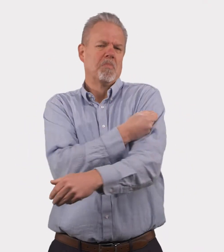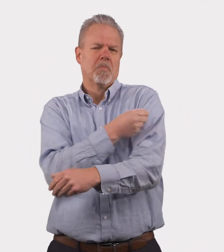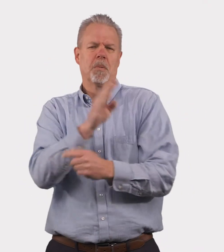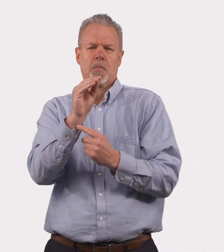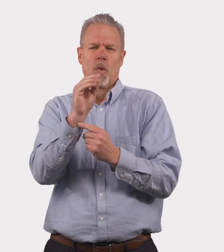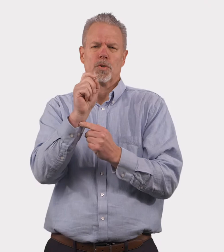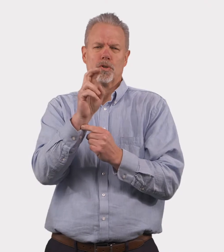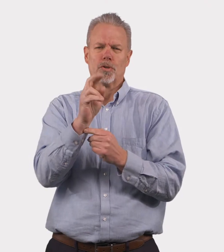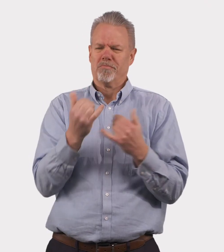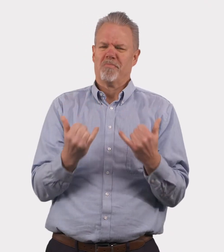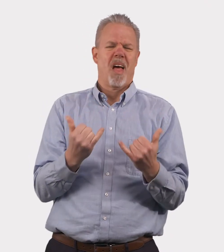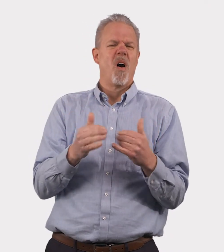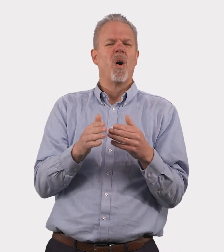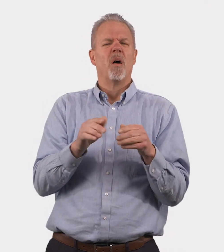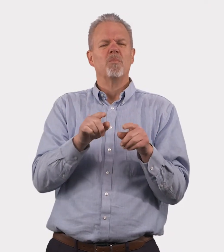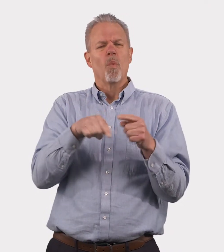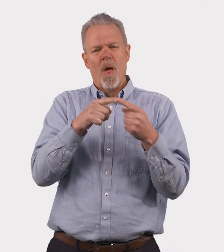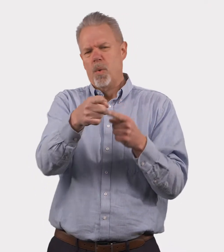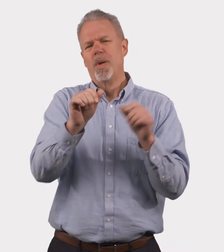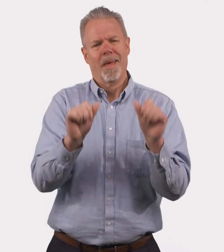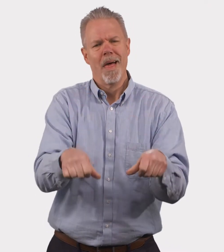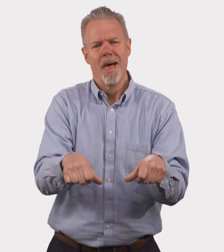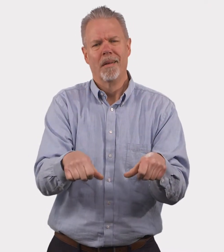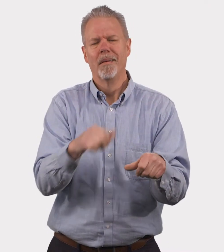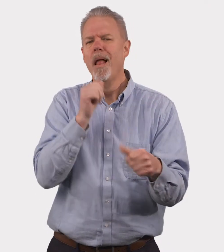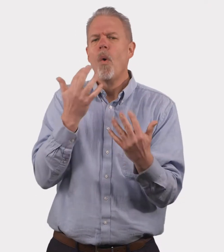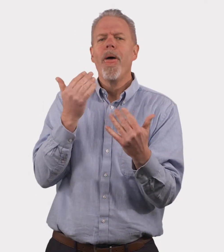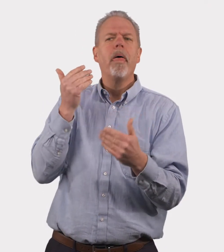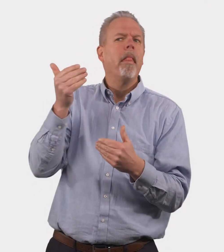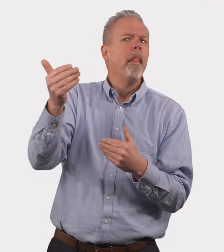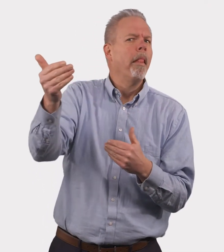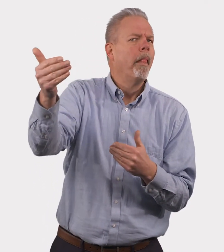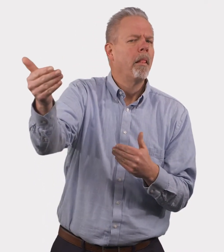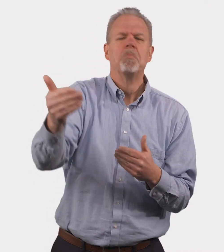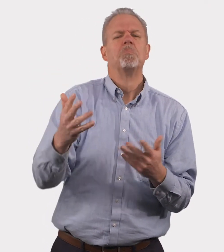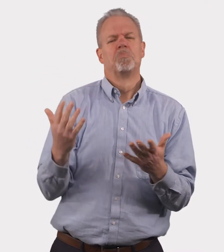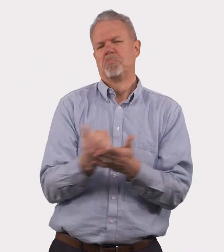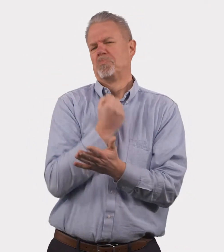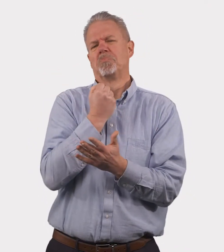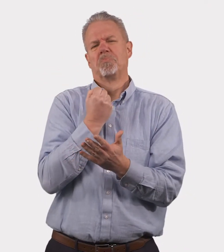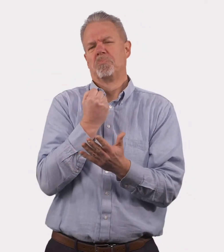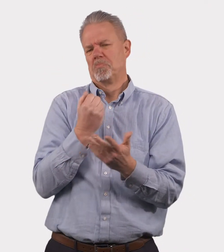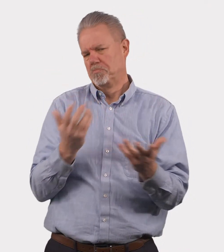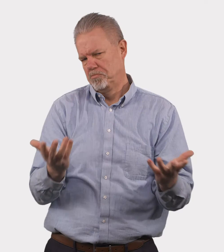The best course of action is to get boosted as soon as you are eligible.